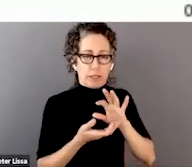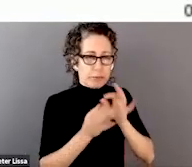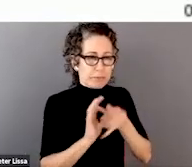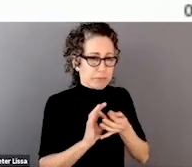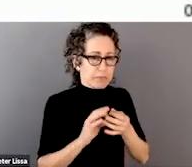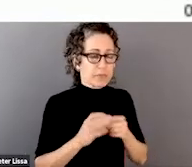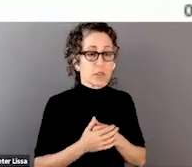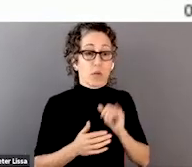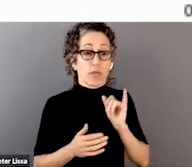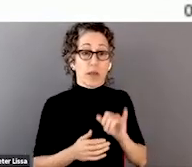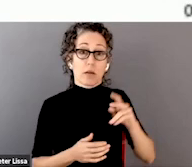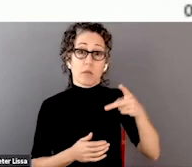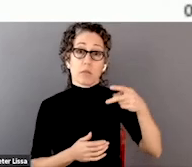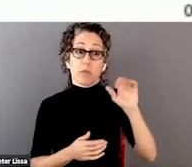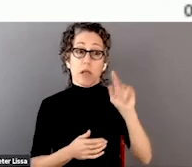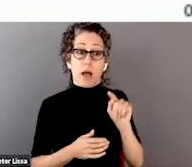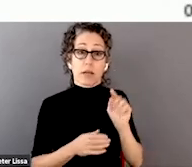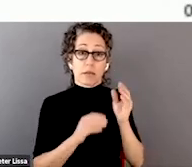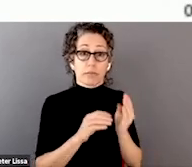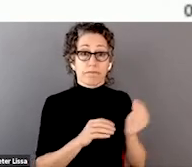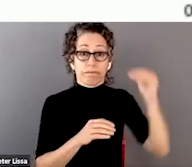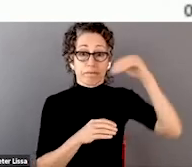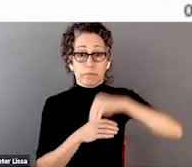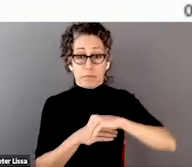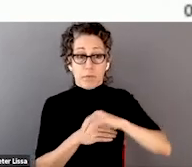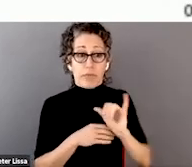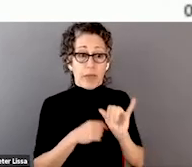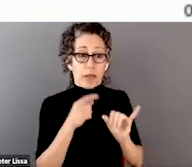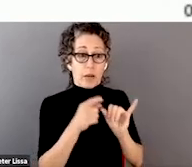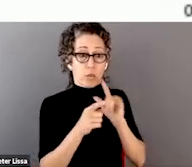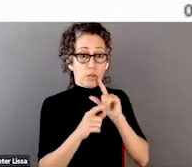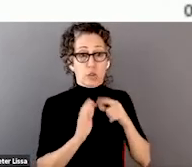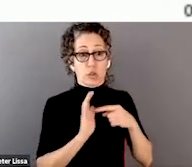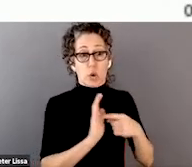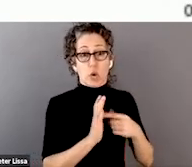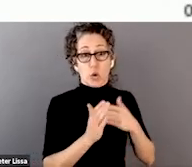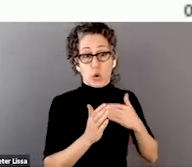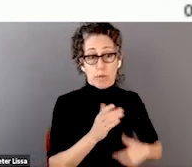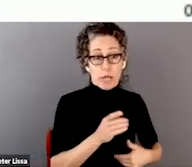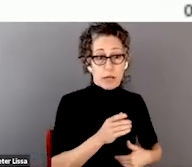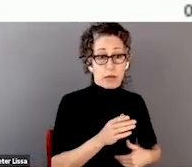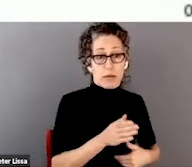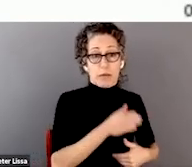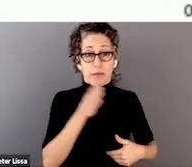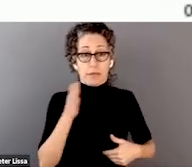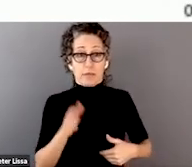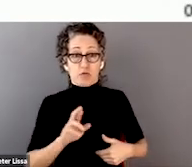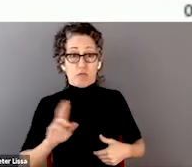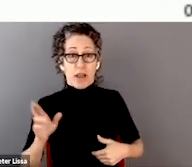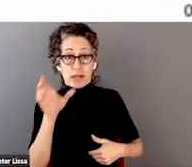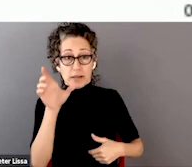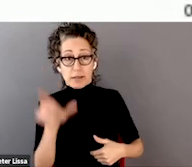versus the coverage of human expertise. And on the right, we show some of the most important features that come out of this.